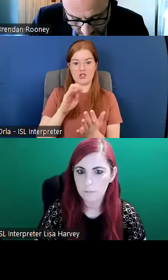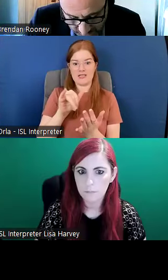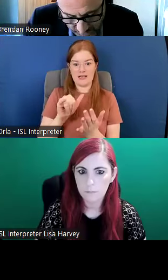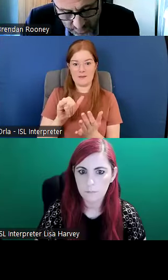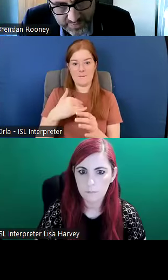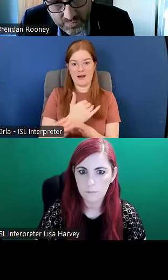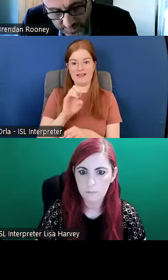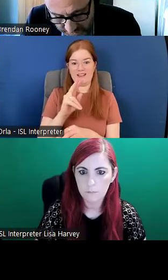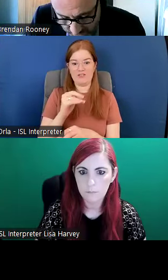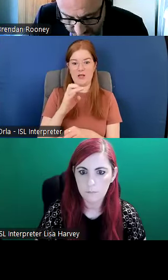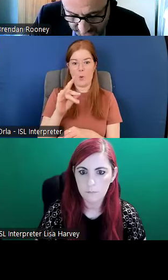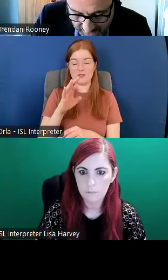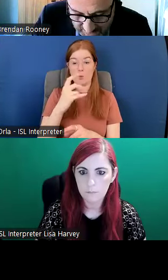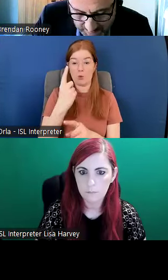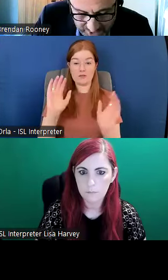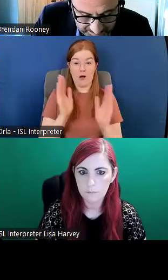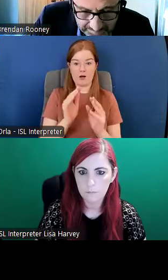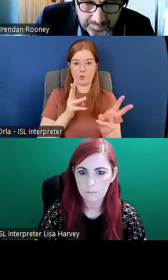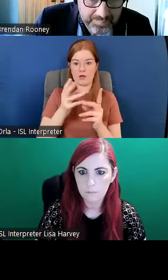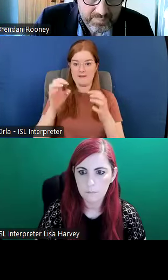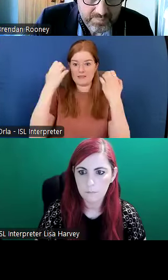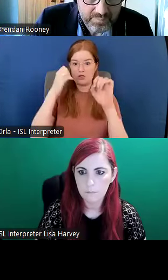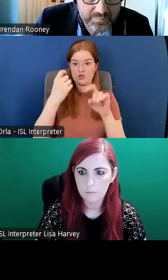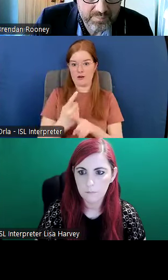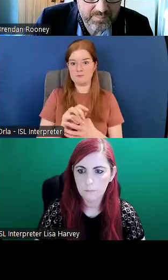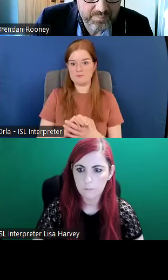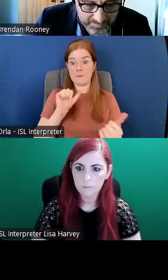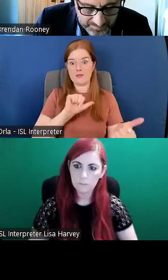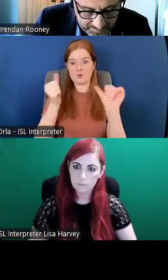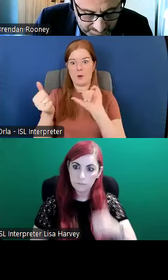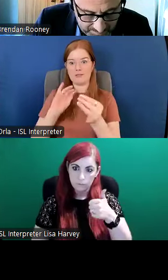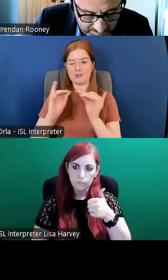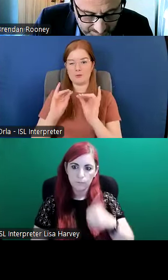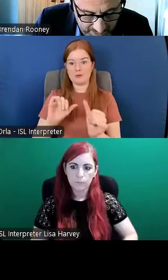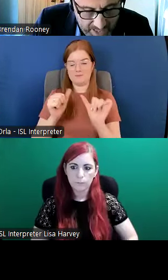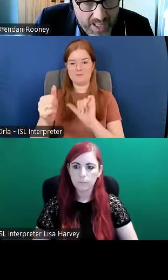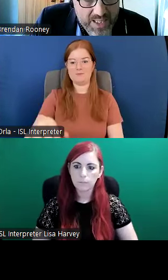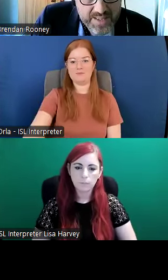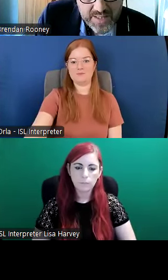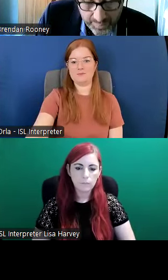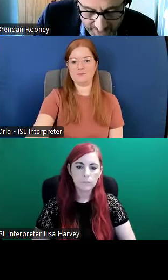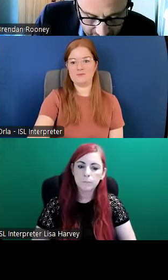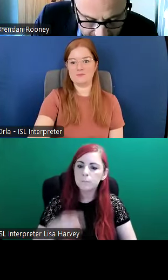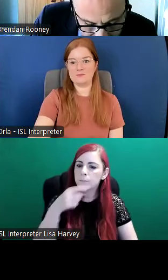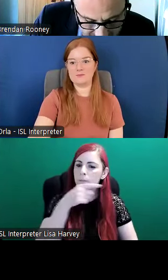Hone, one of the smallest works in the exhibition. As this pair of pictures